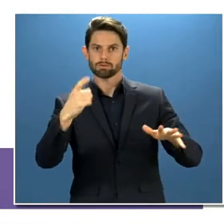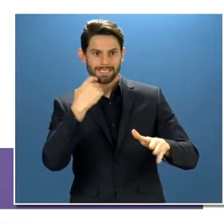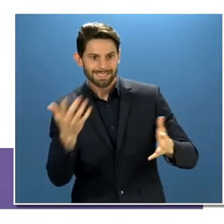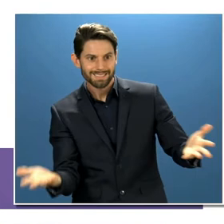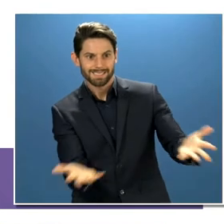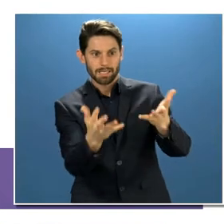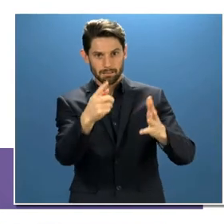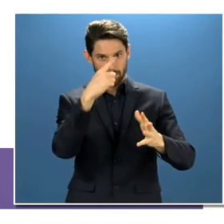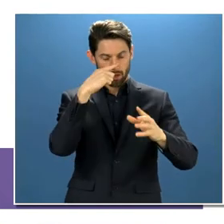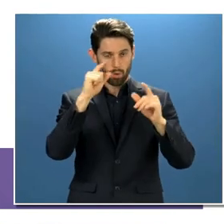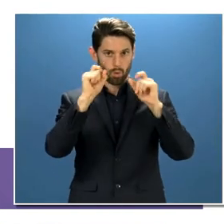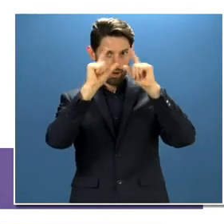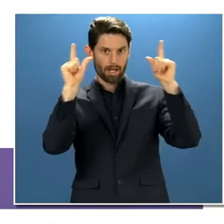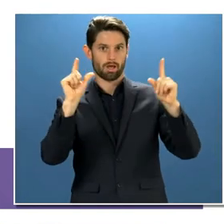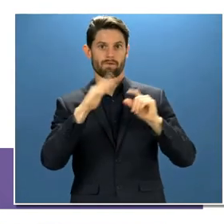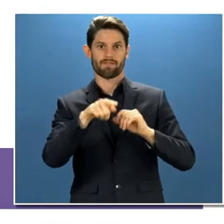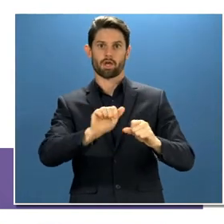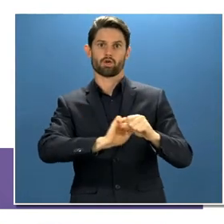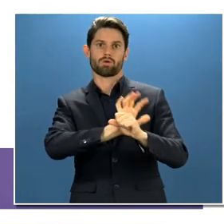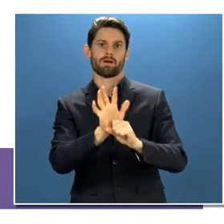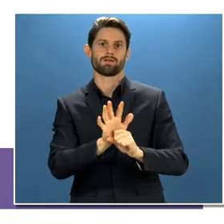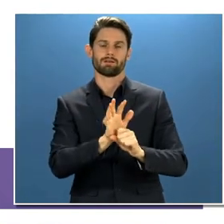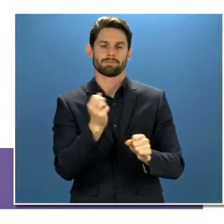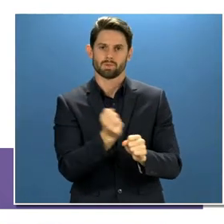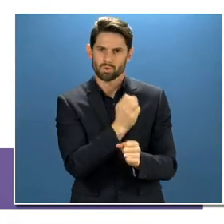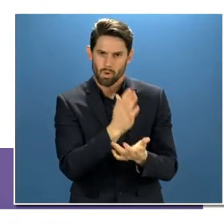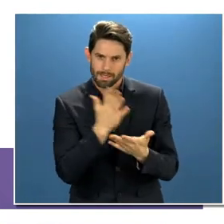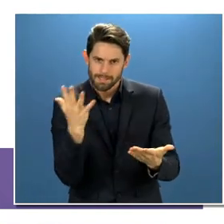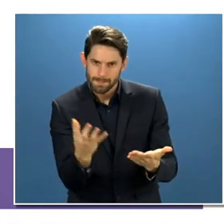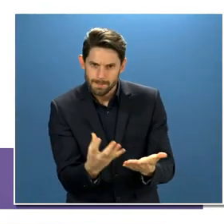We are just talking about being safe, being aware, making sure people with